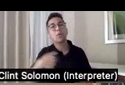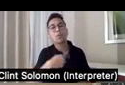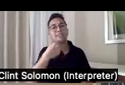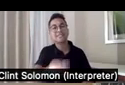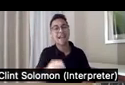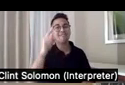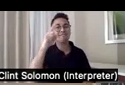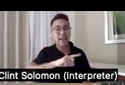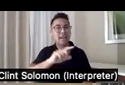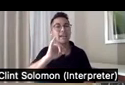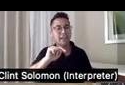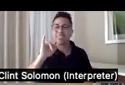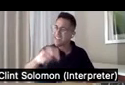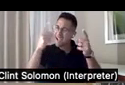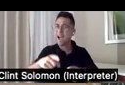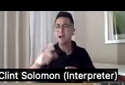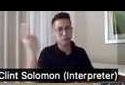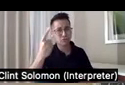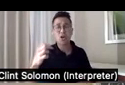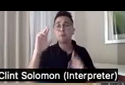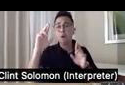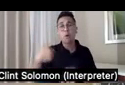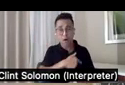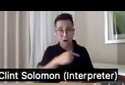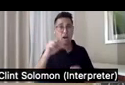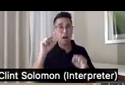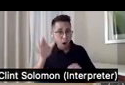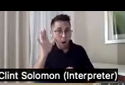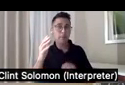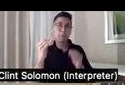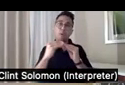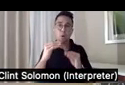all the time so i'm hoping we can all be little missionaries about this and say hey why don't we